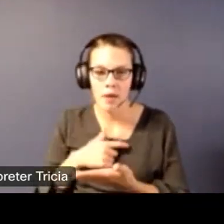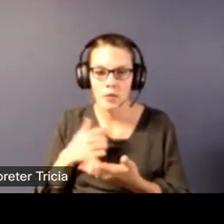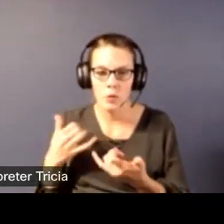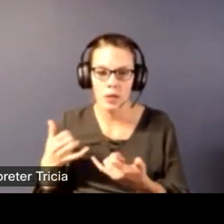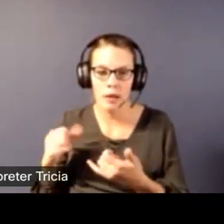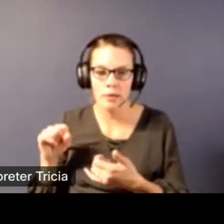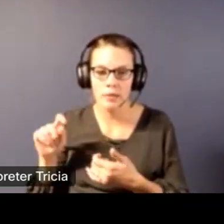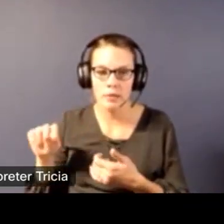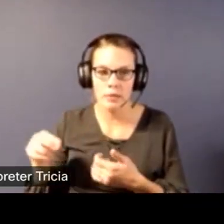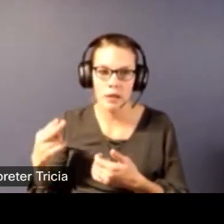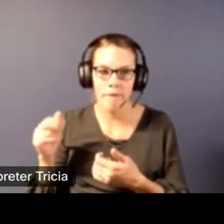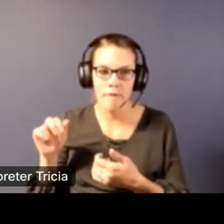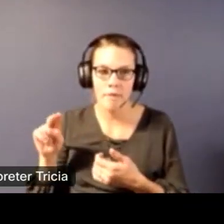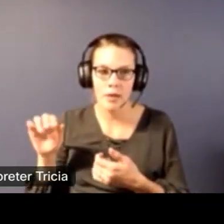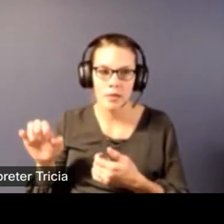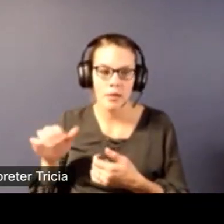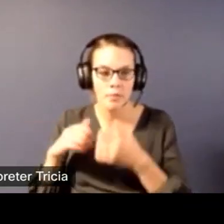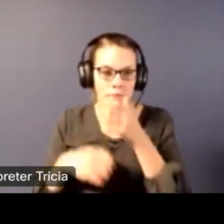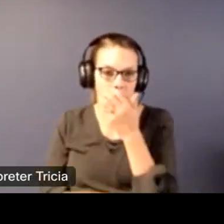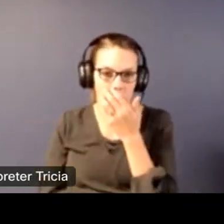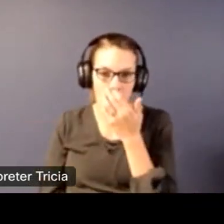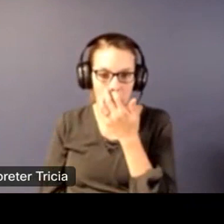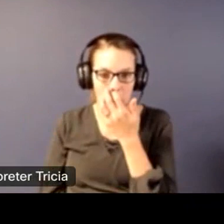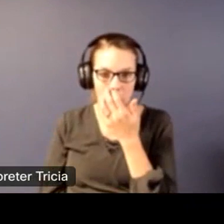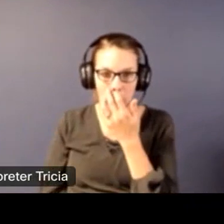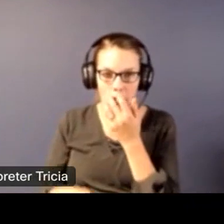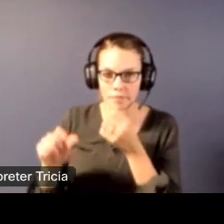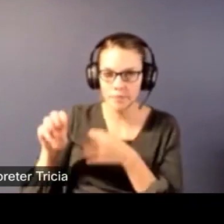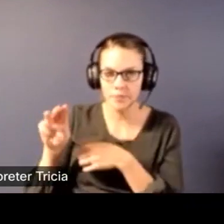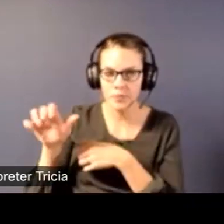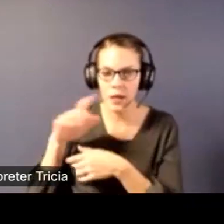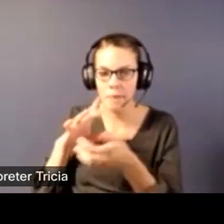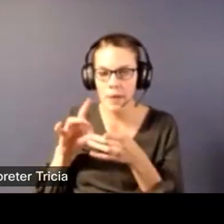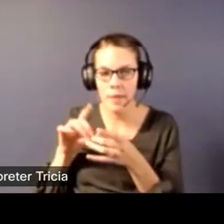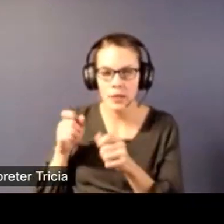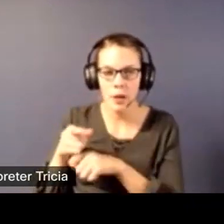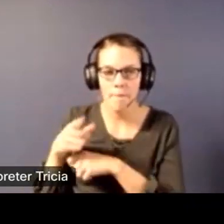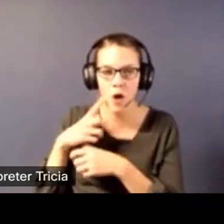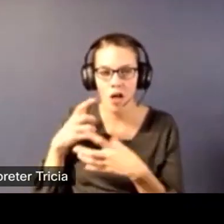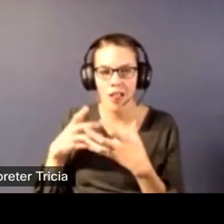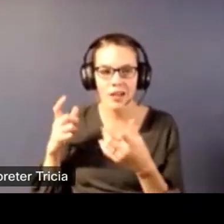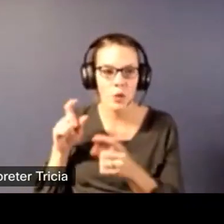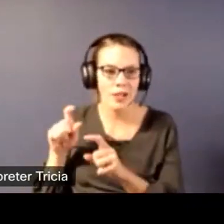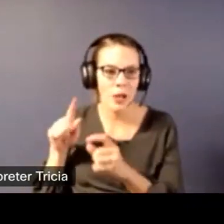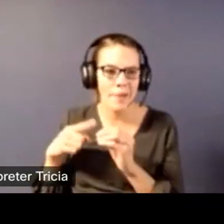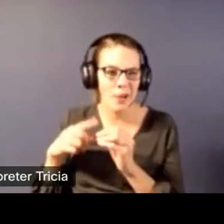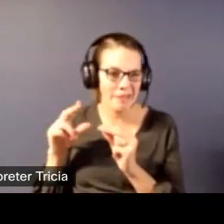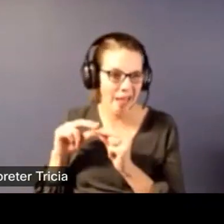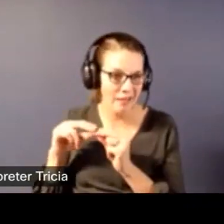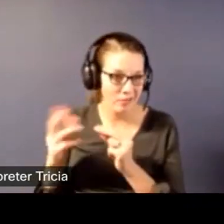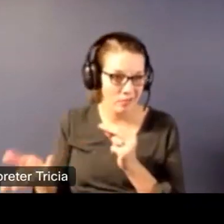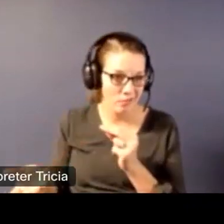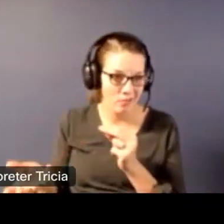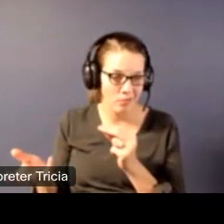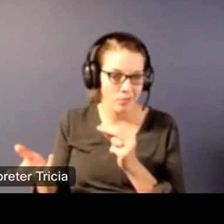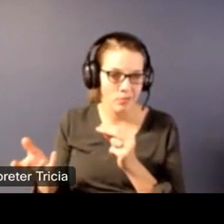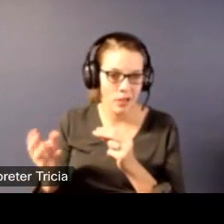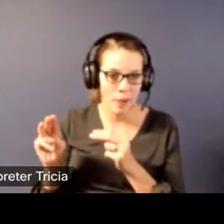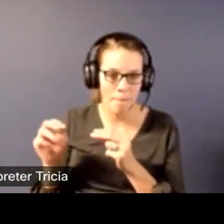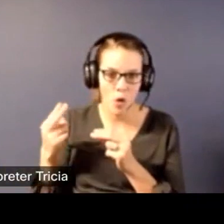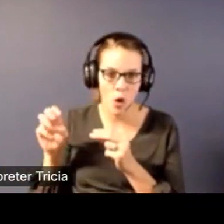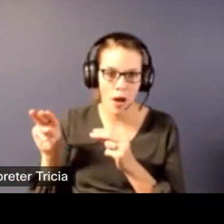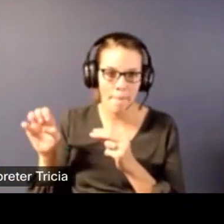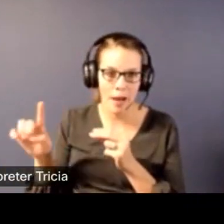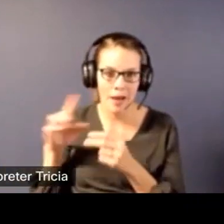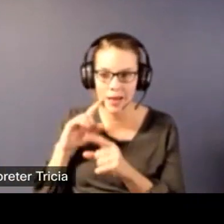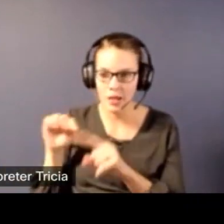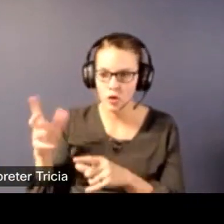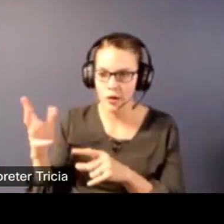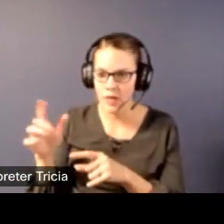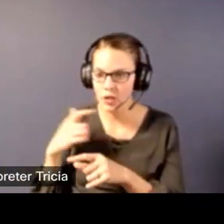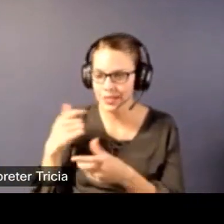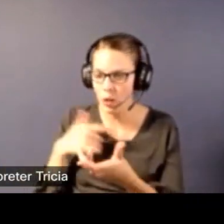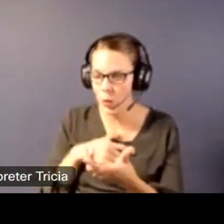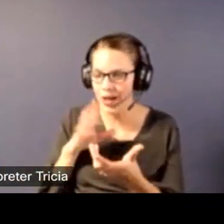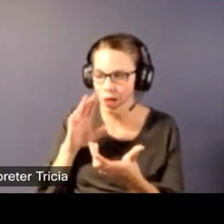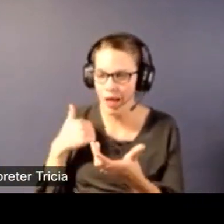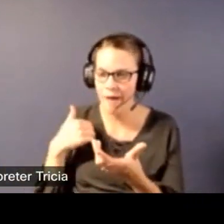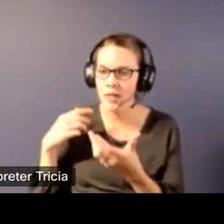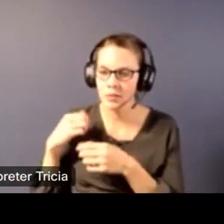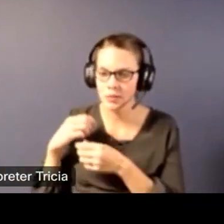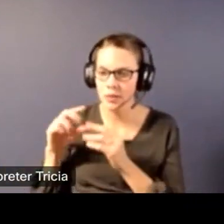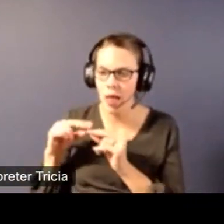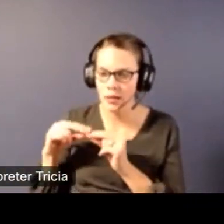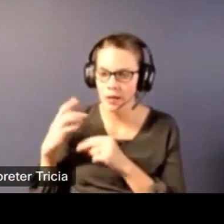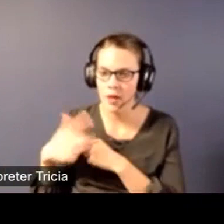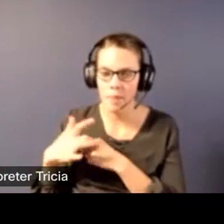Yeah Mia, I sent you a message, but a lot of the questions are about if folks will be getting the slides and Mohammed is also answering in the chat box.